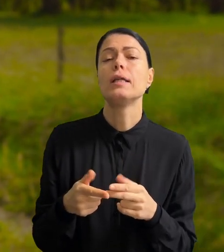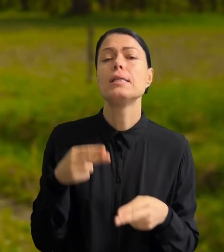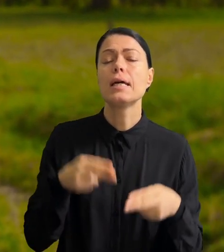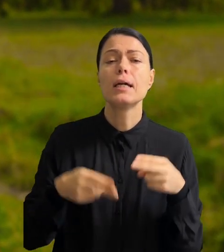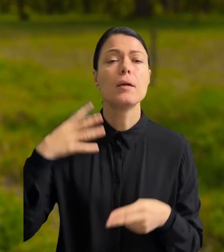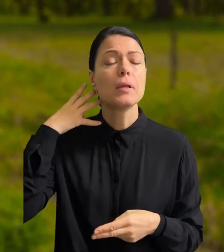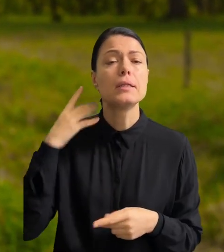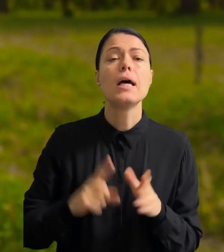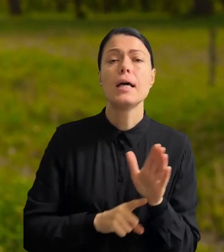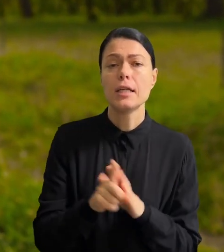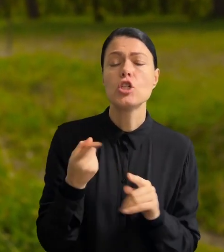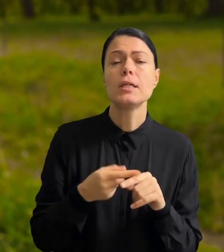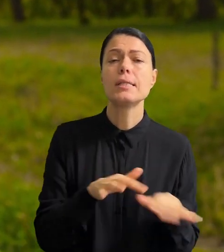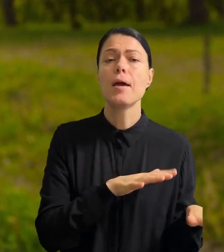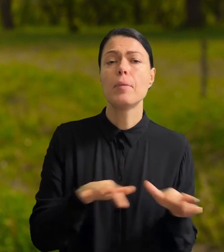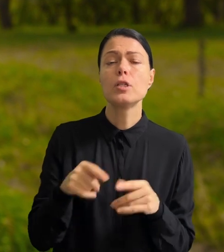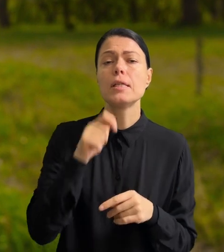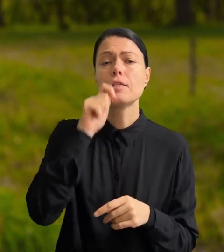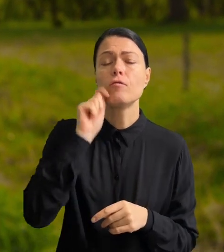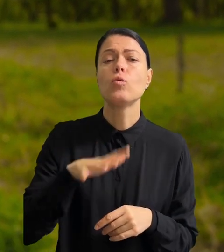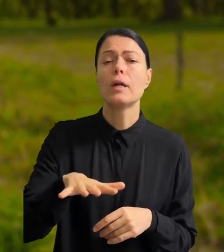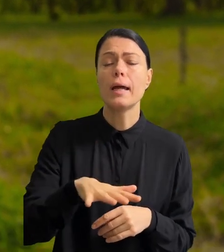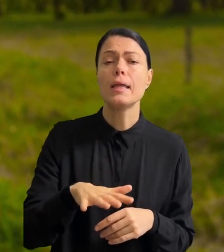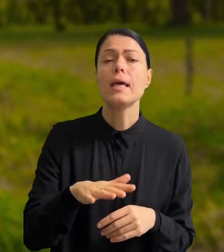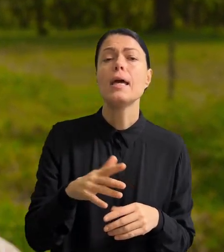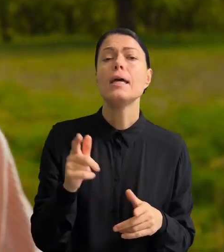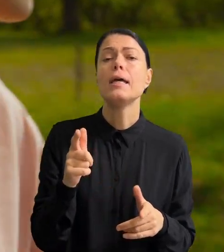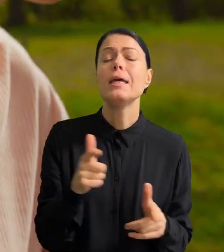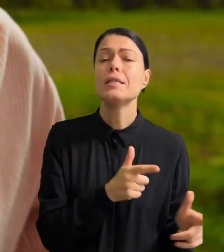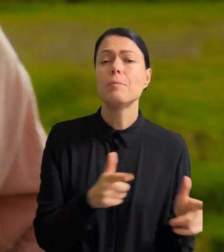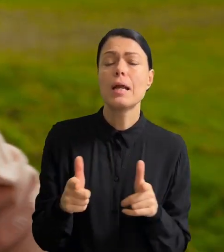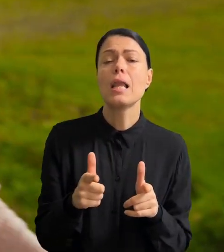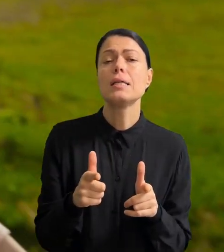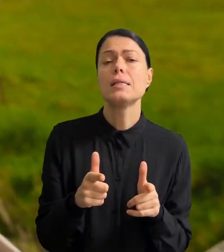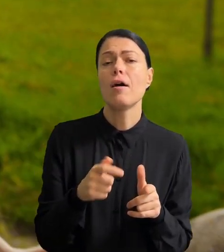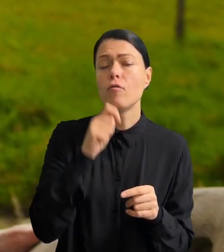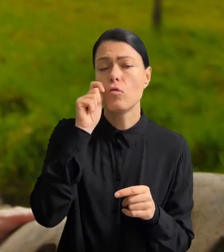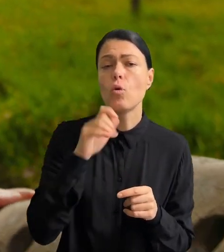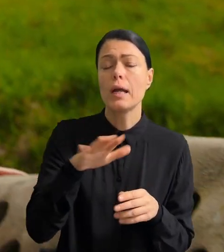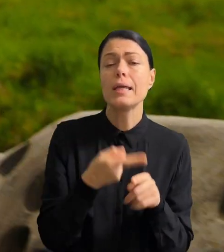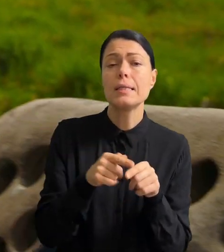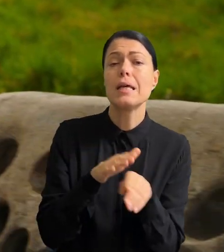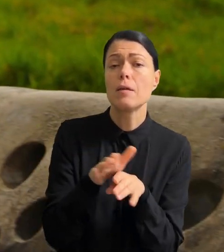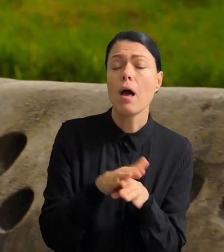I started this process in Ukraine and wanted to finish it in Ukraine.